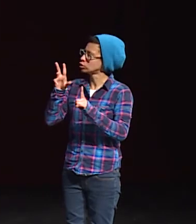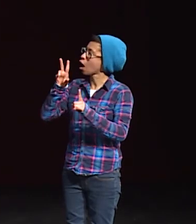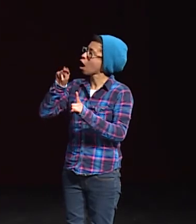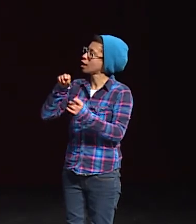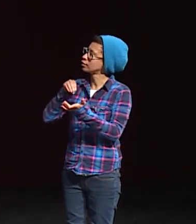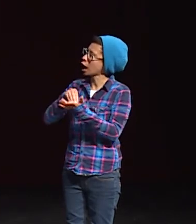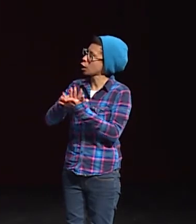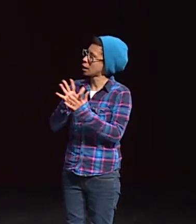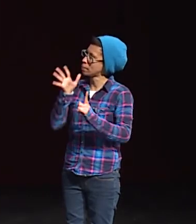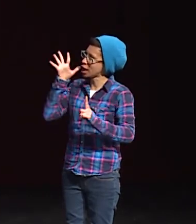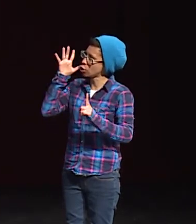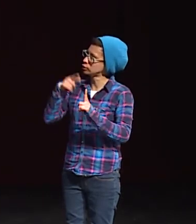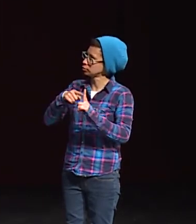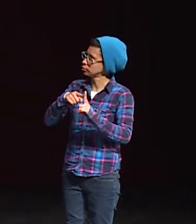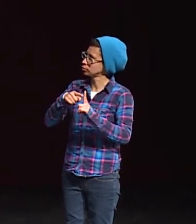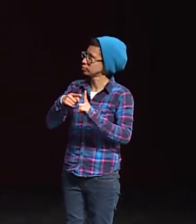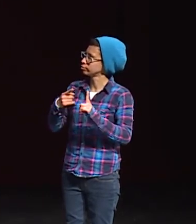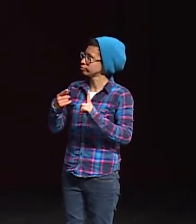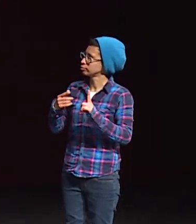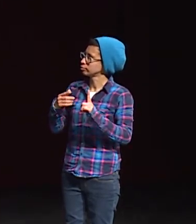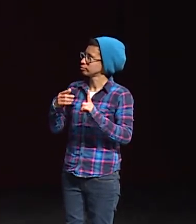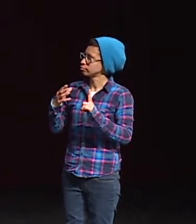What about undocumented parents?